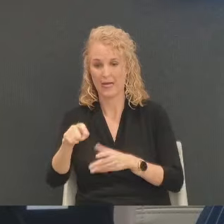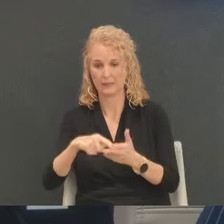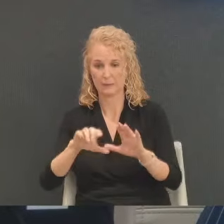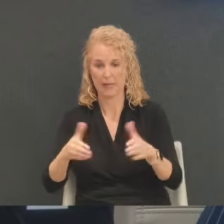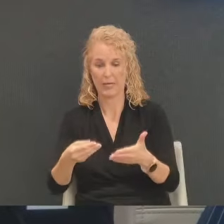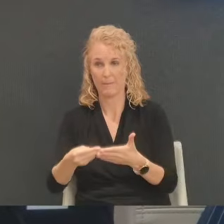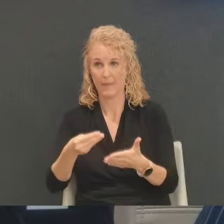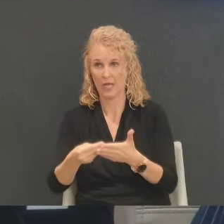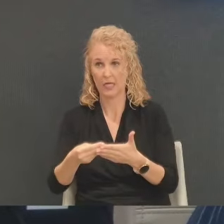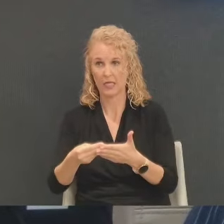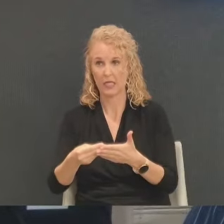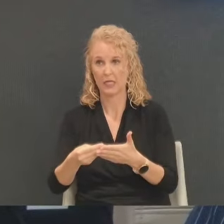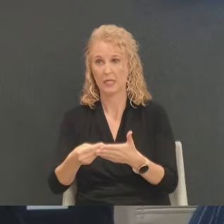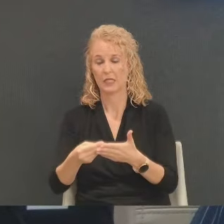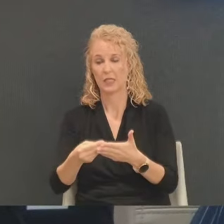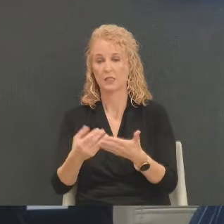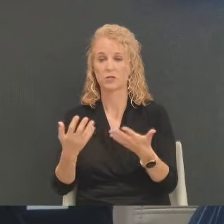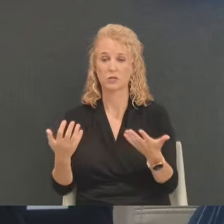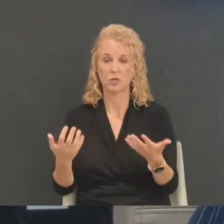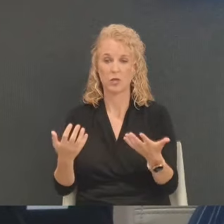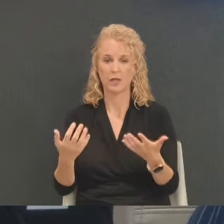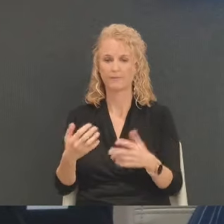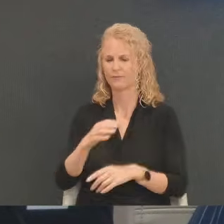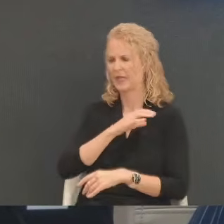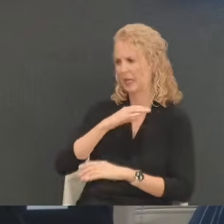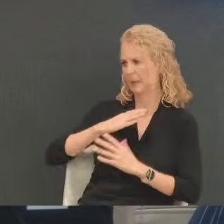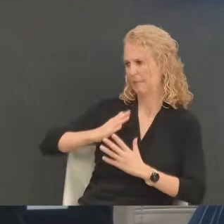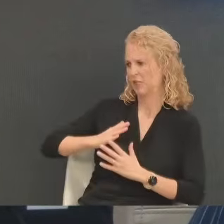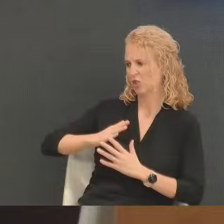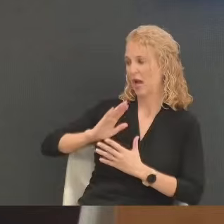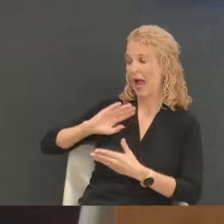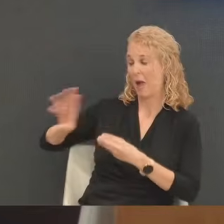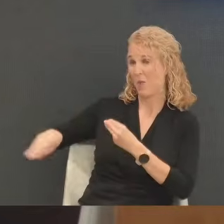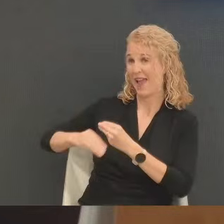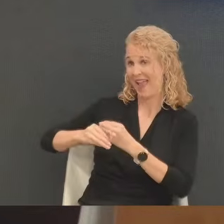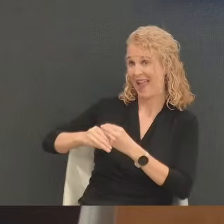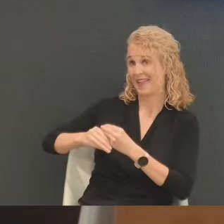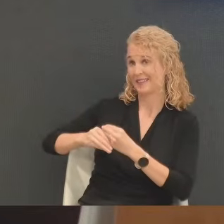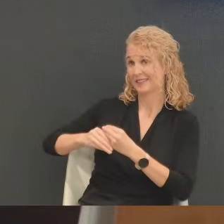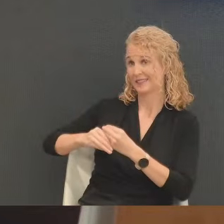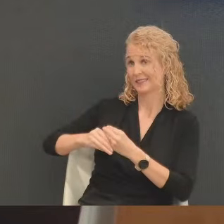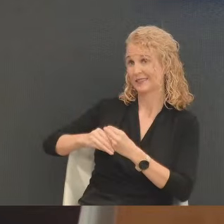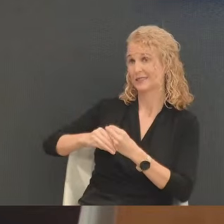dollars from different ways. And Commissioner and I just would just add that and in the past when